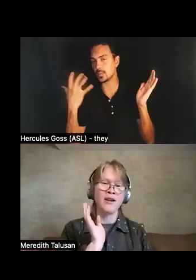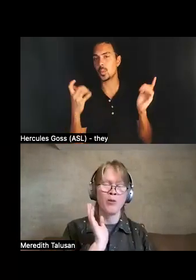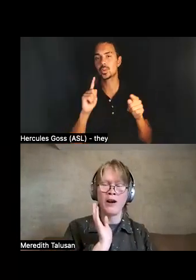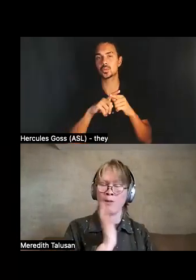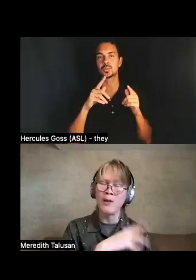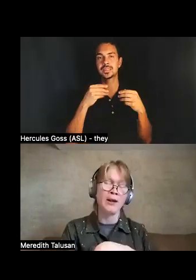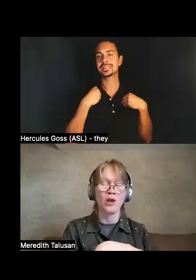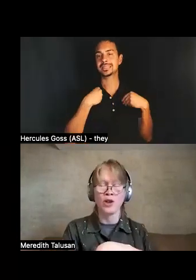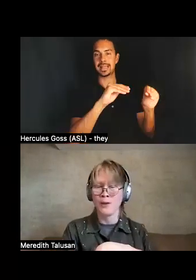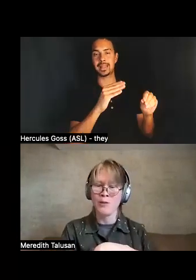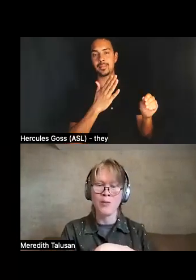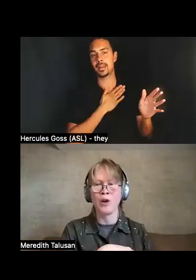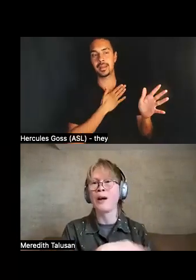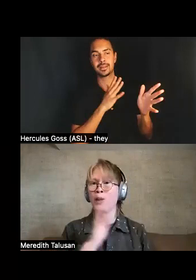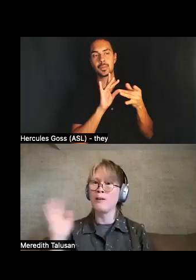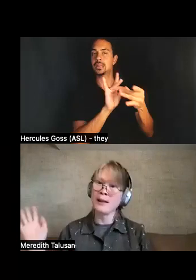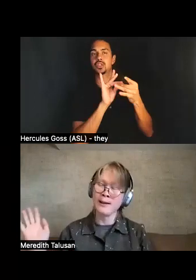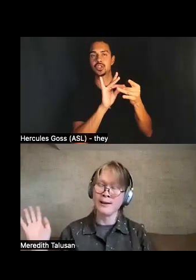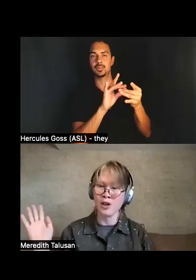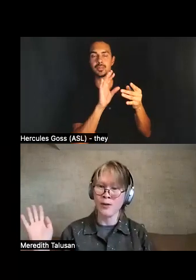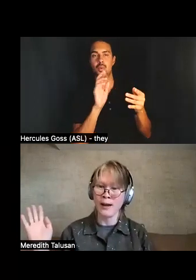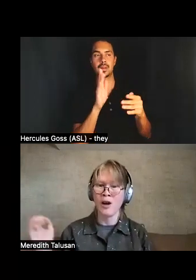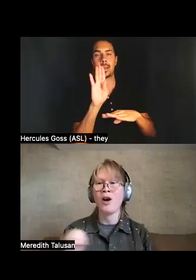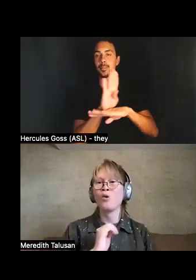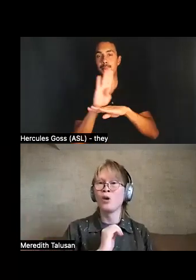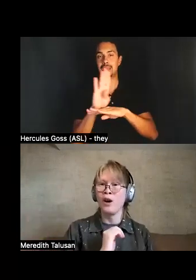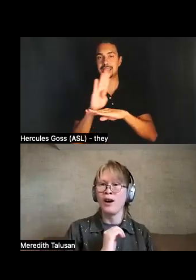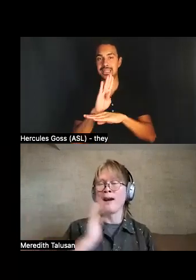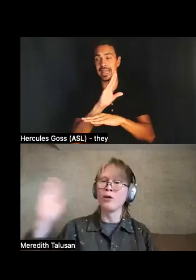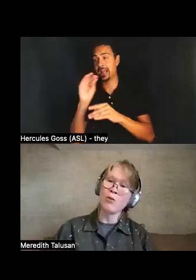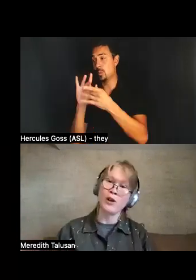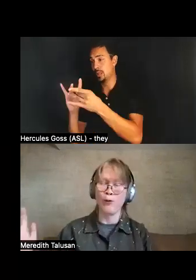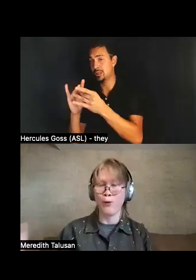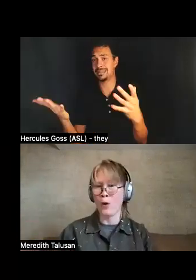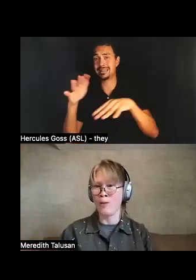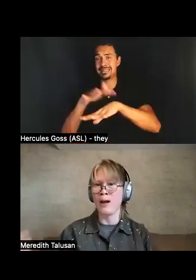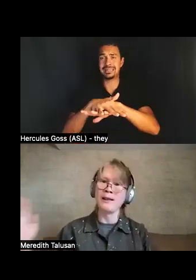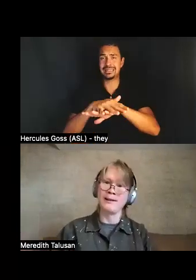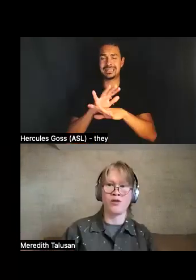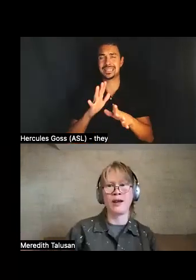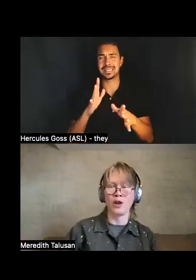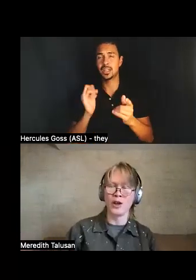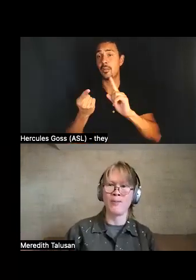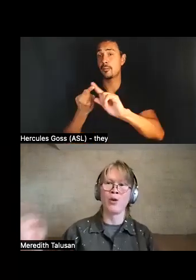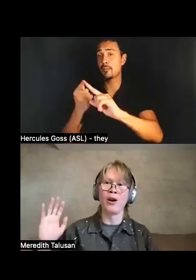I don't want to sully my whatever – my relationship with people by bringing